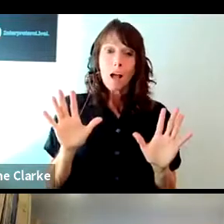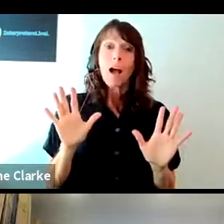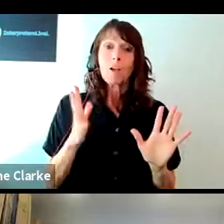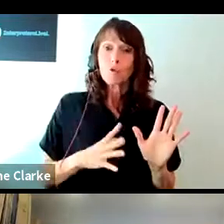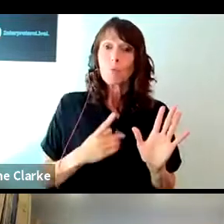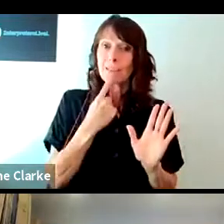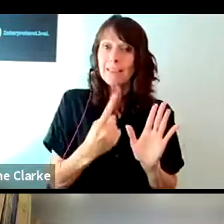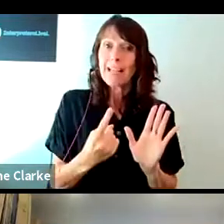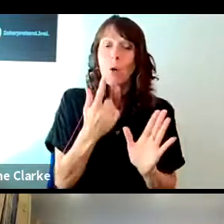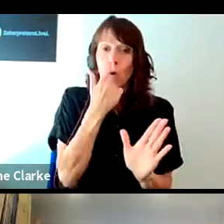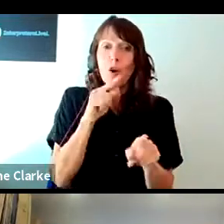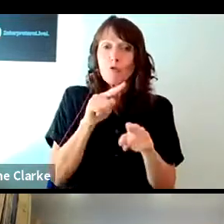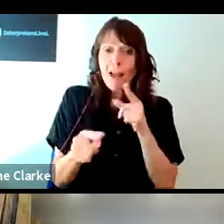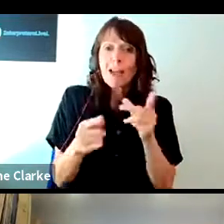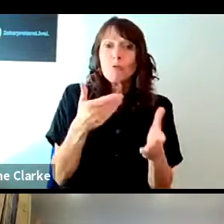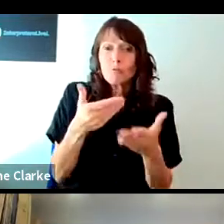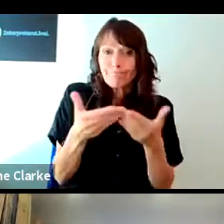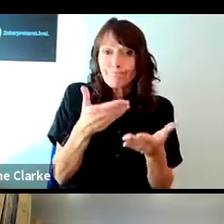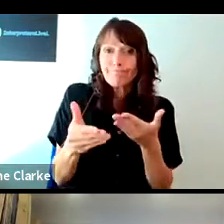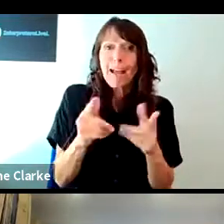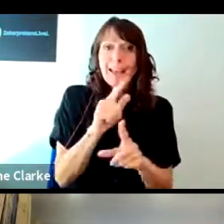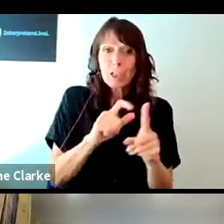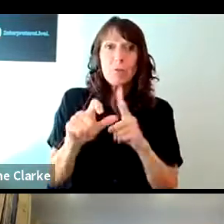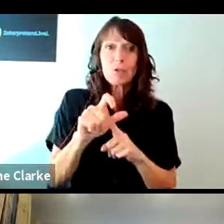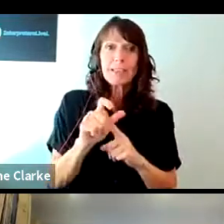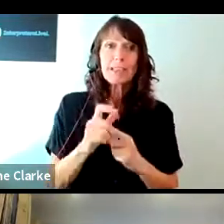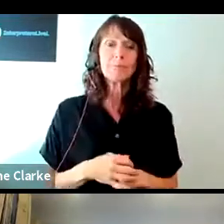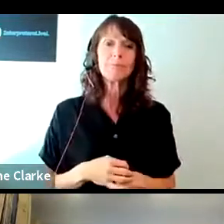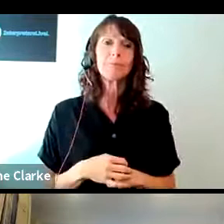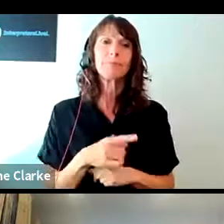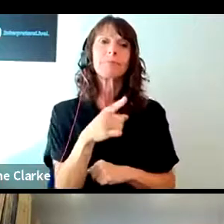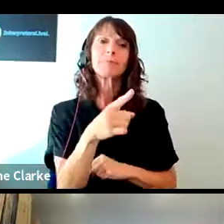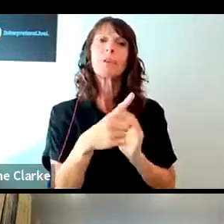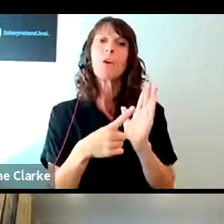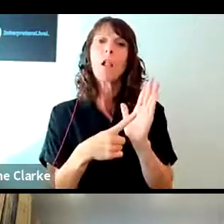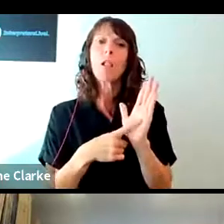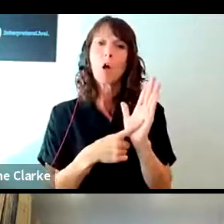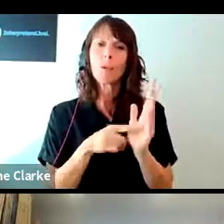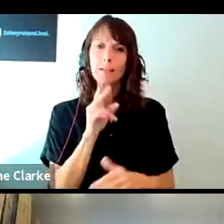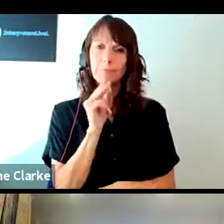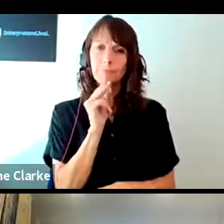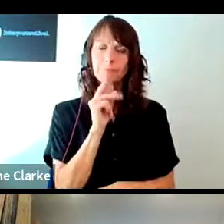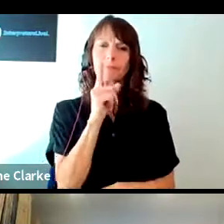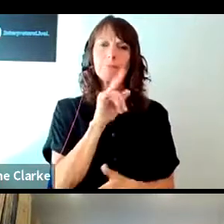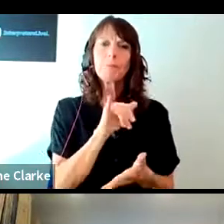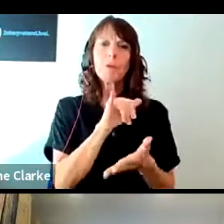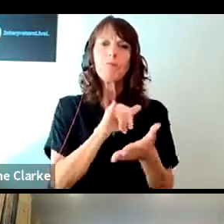addressing this as a community. I just wanted to come in that there's a report done in 2016